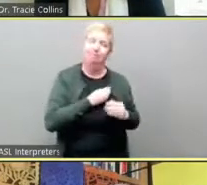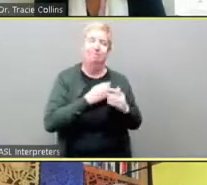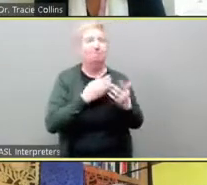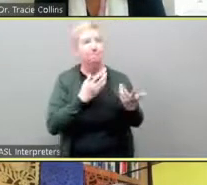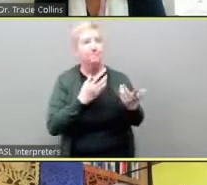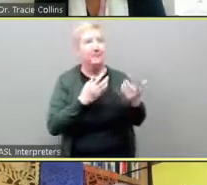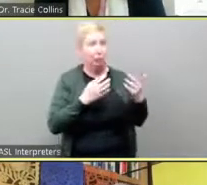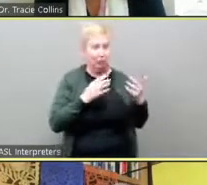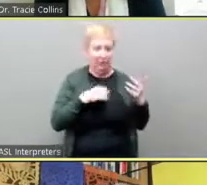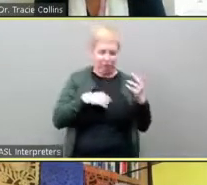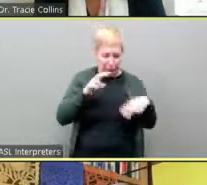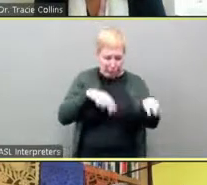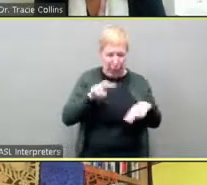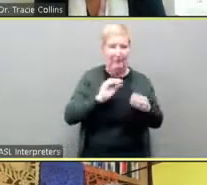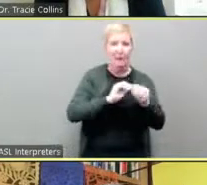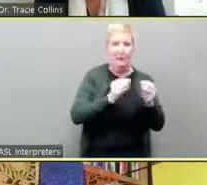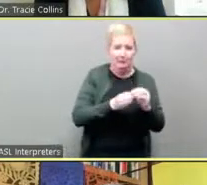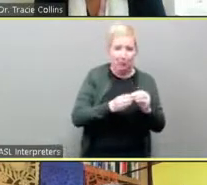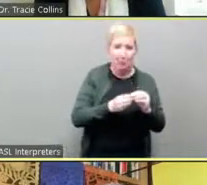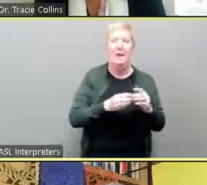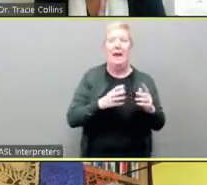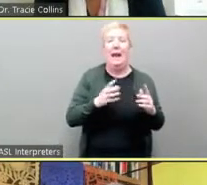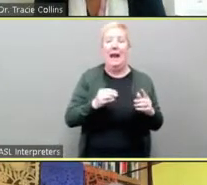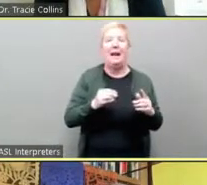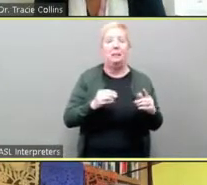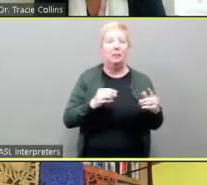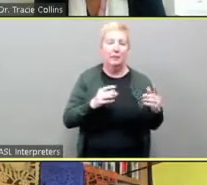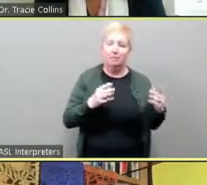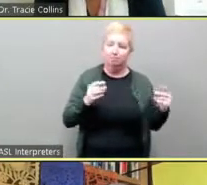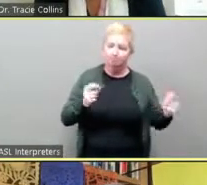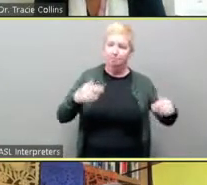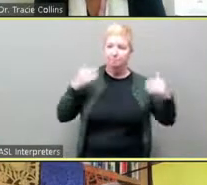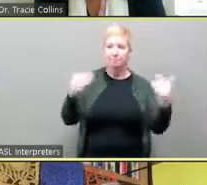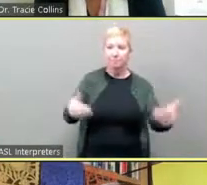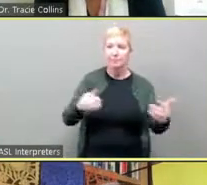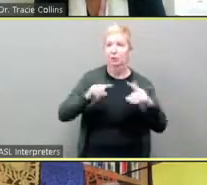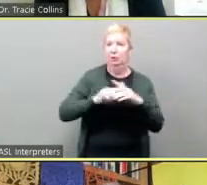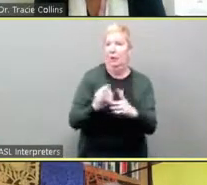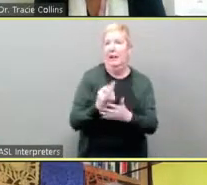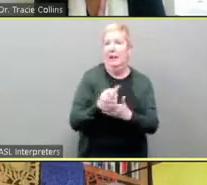calculations and in advance of today put them in place, so they're green. So